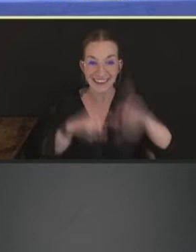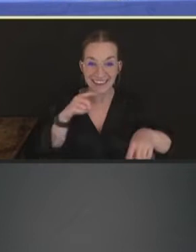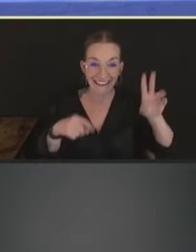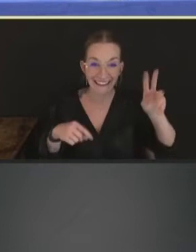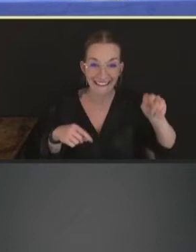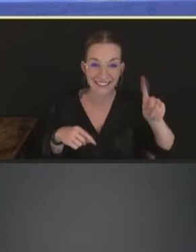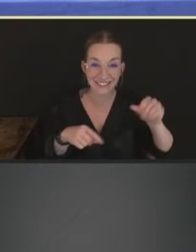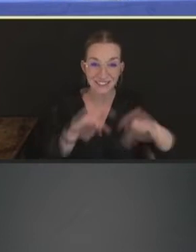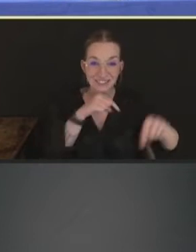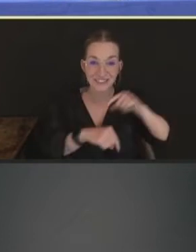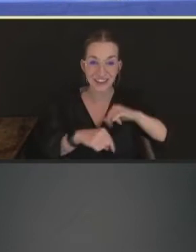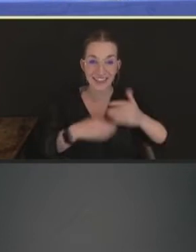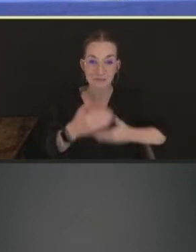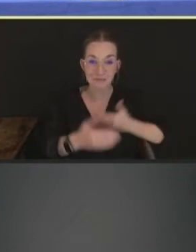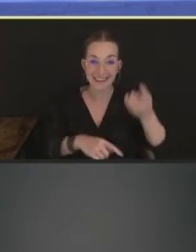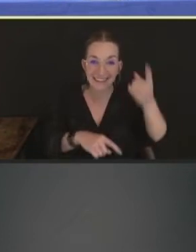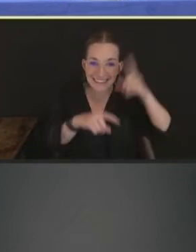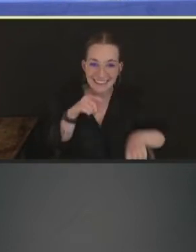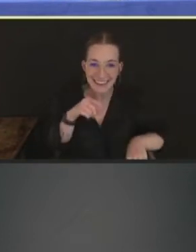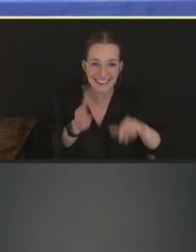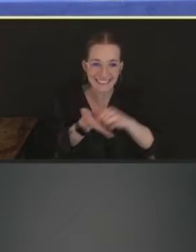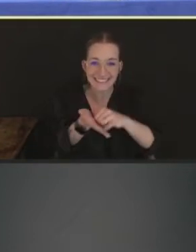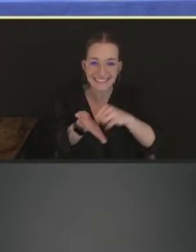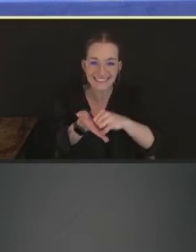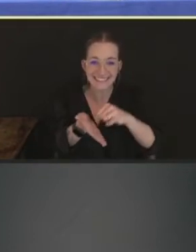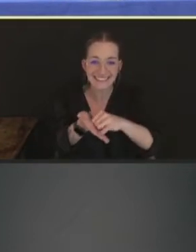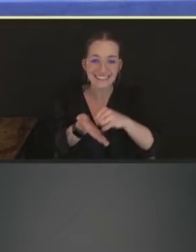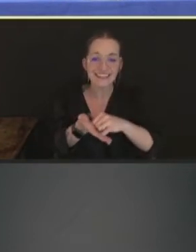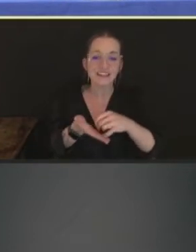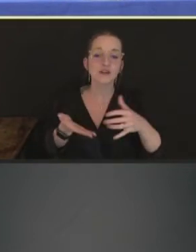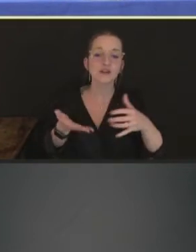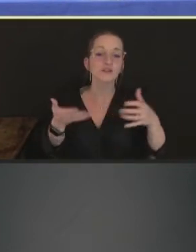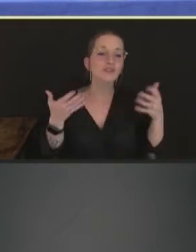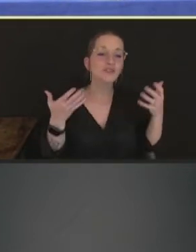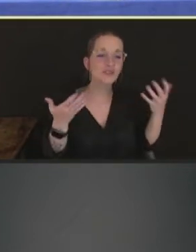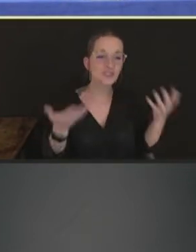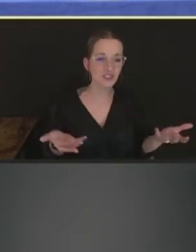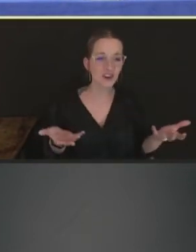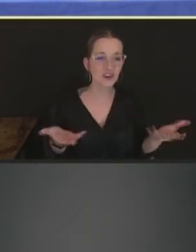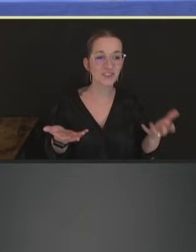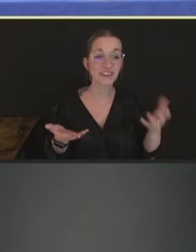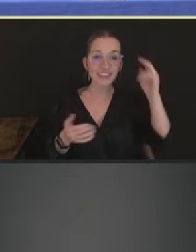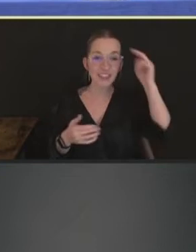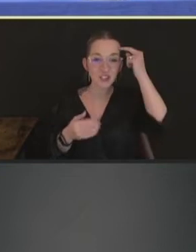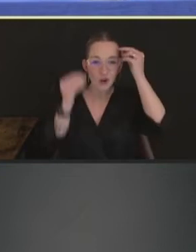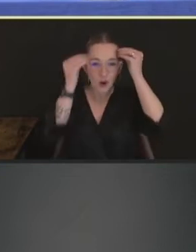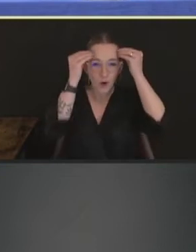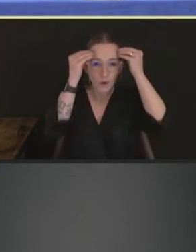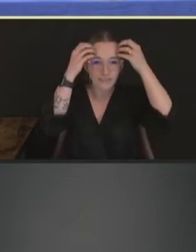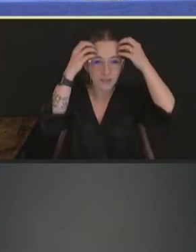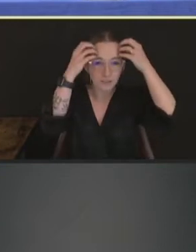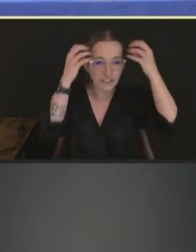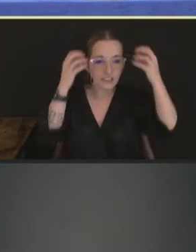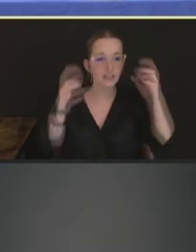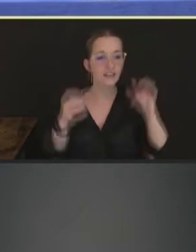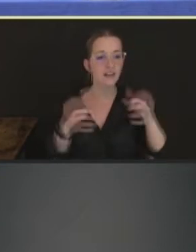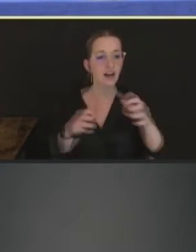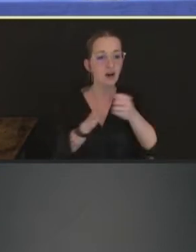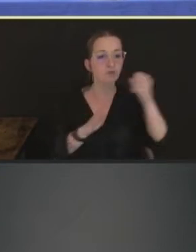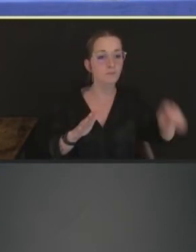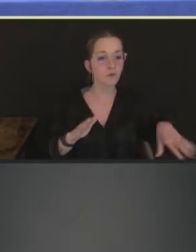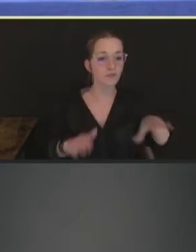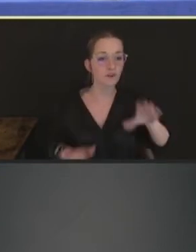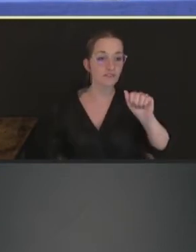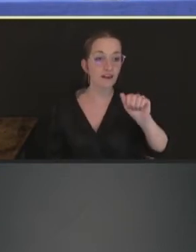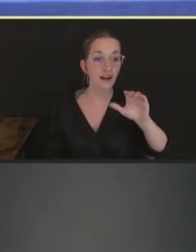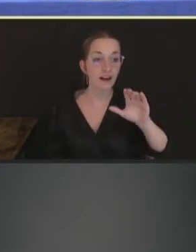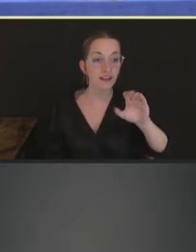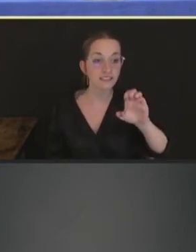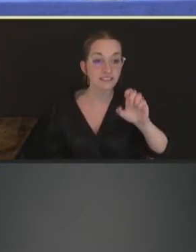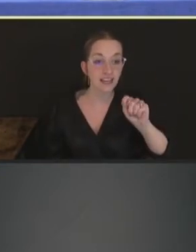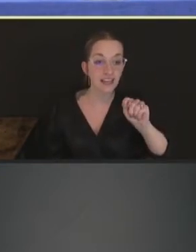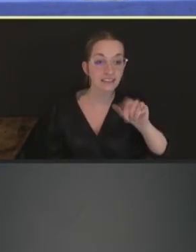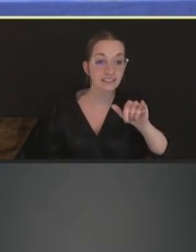So, the neuroinflammation, the removal of the acetylation, those are permanent.